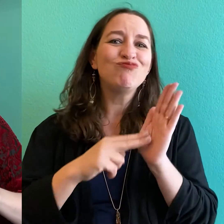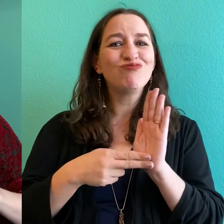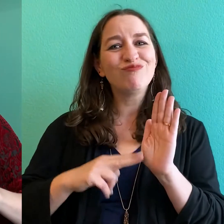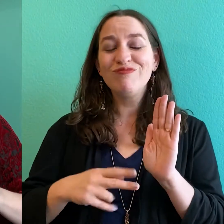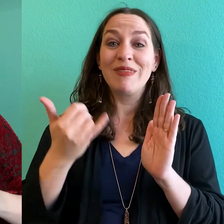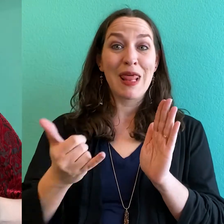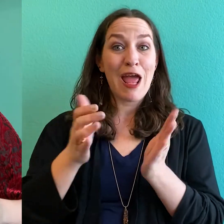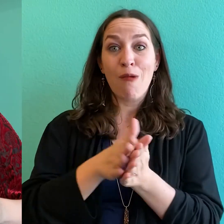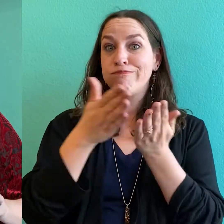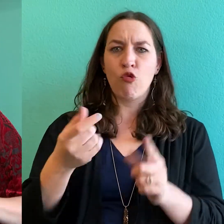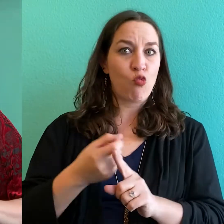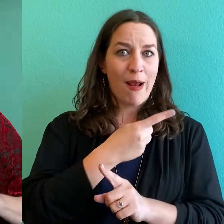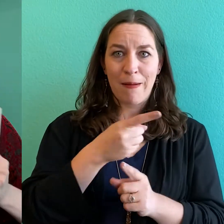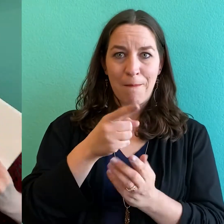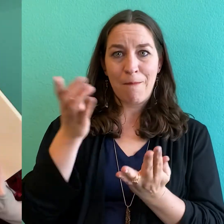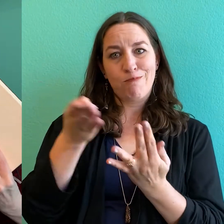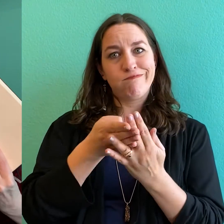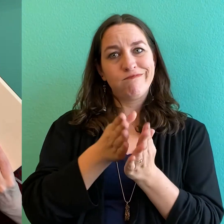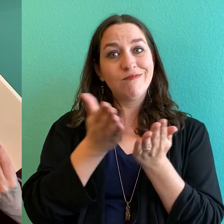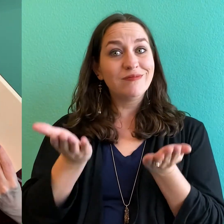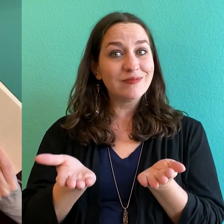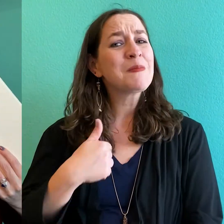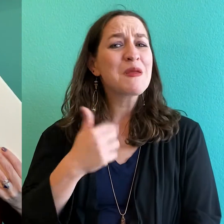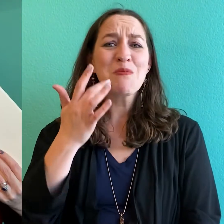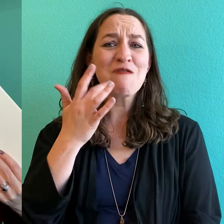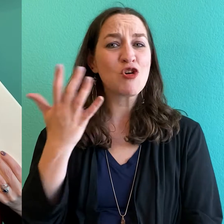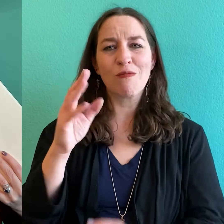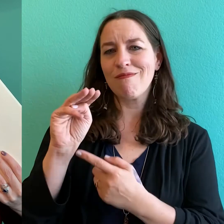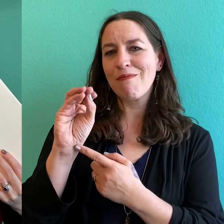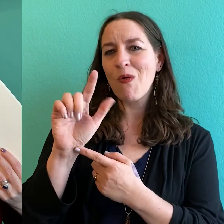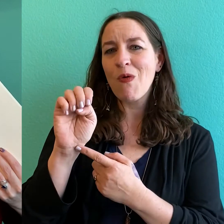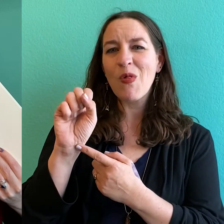I love stickers and I've opened to a random page. I prefer the Moleskine journals with the tiny